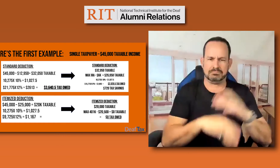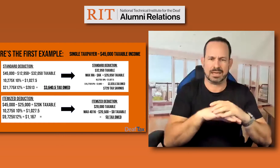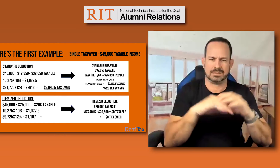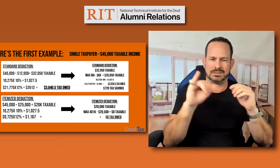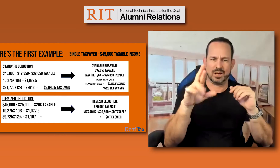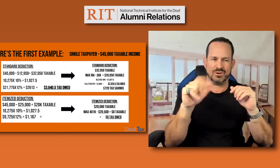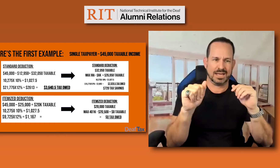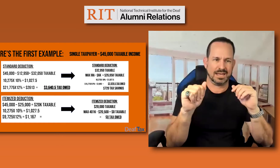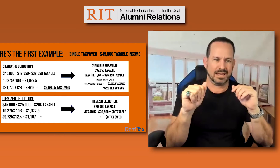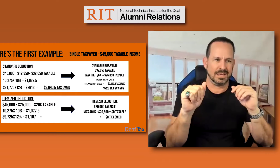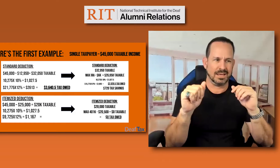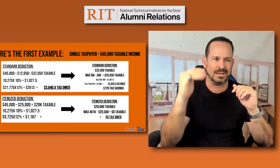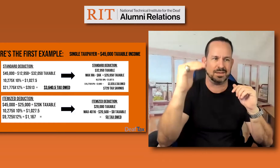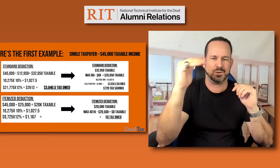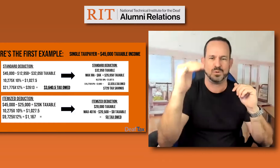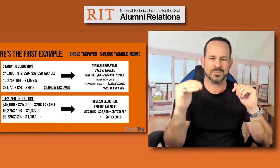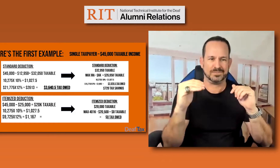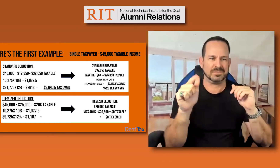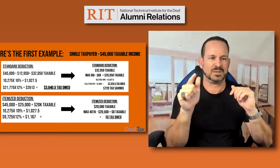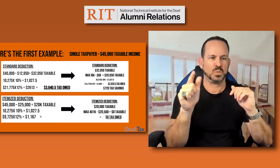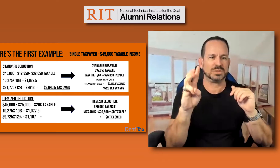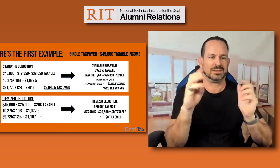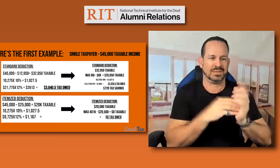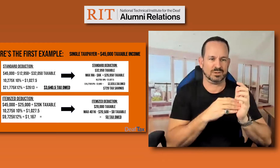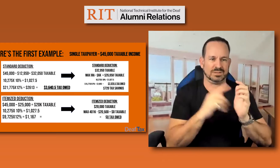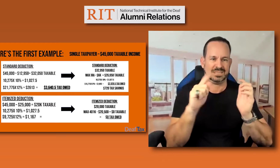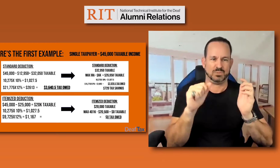and is left with a $32,050 taxable income.